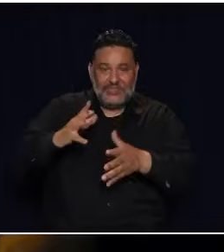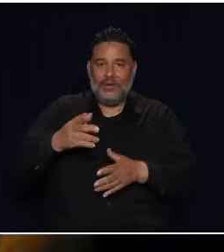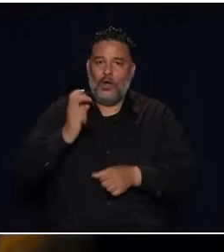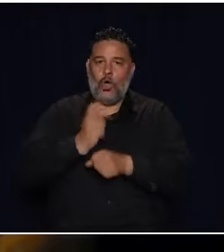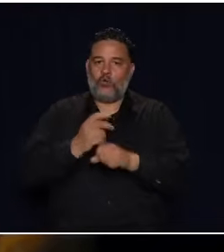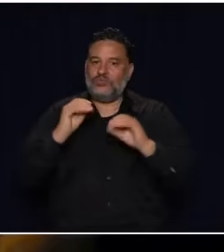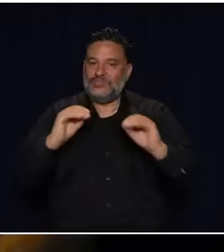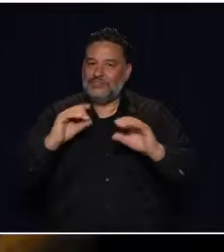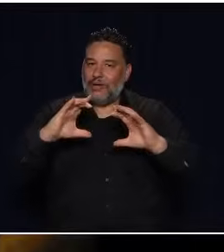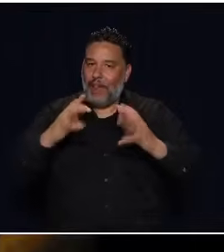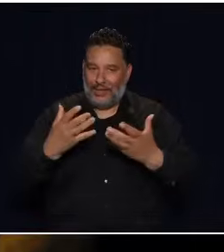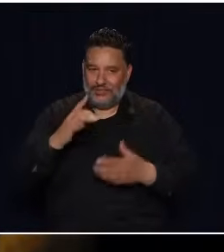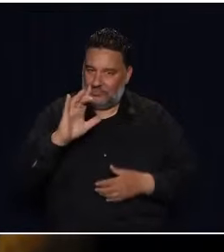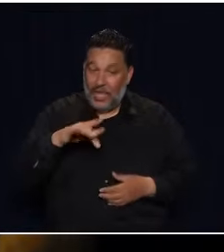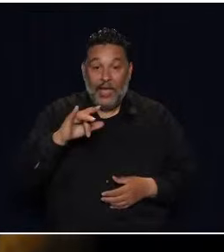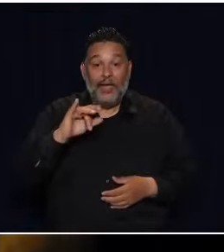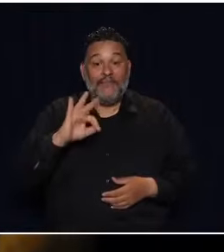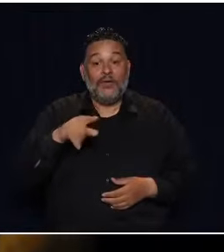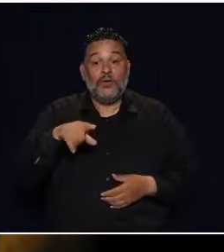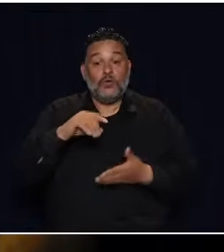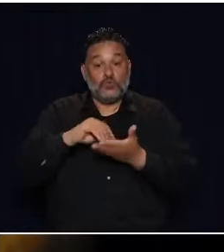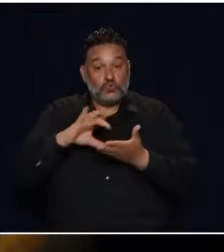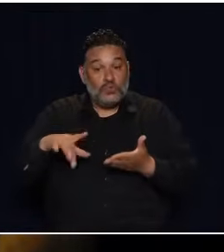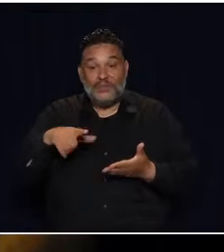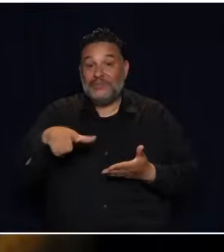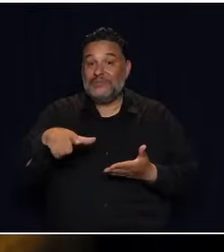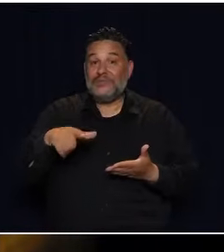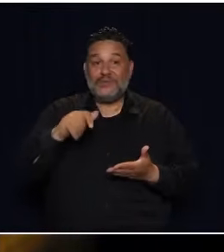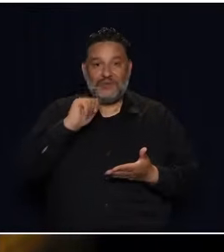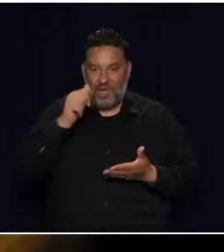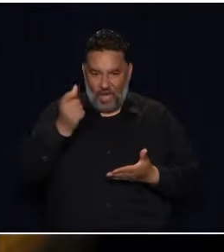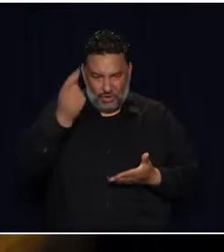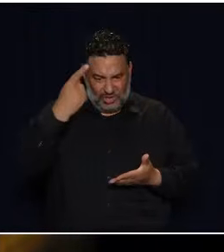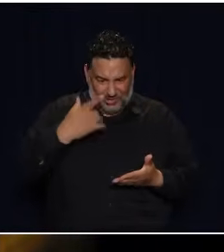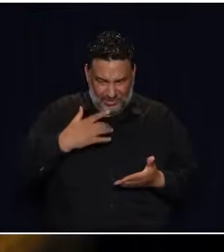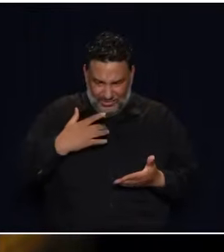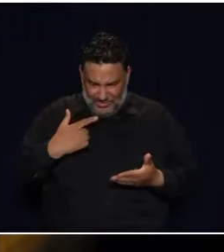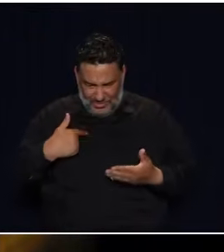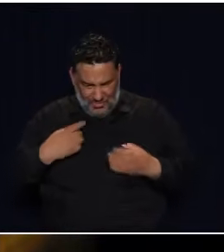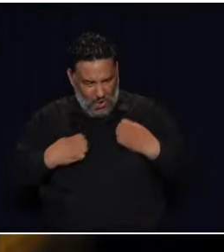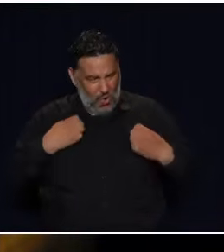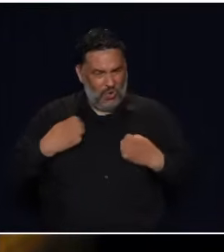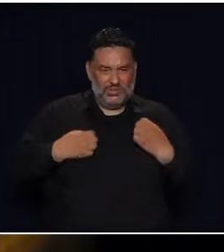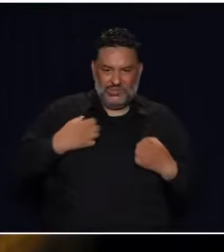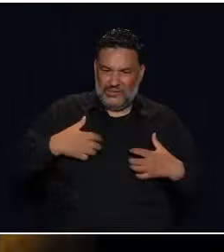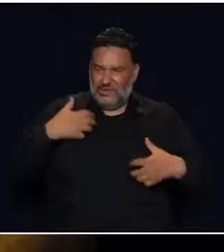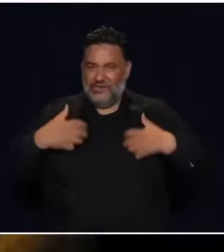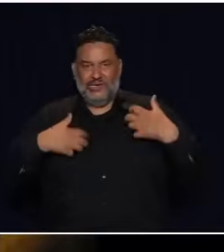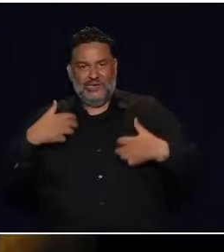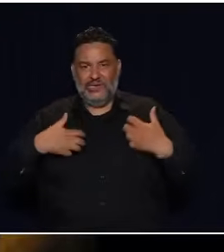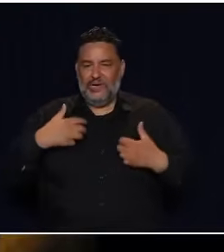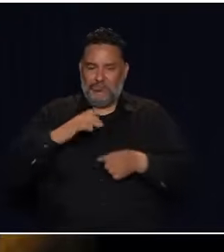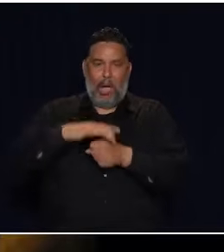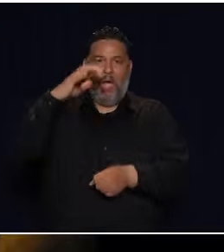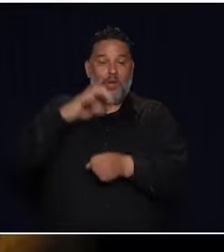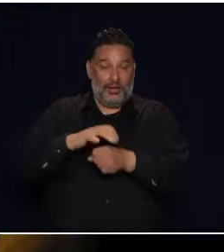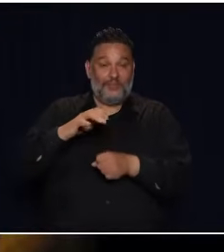IMPORTANT PART OF THEIR DAY, HELP STUDENTS UNDERSTAND THEIR